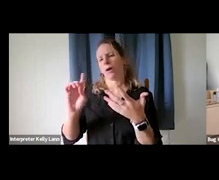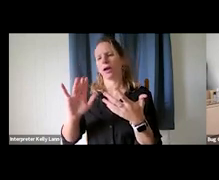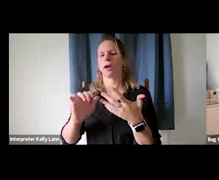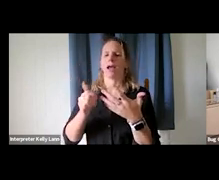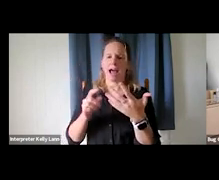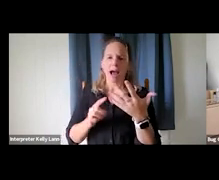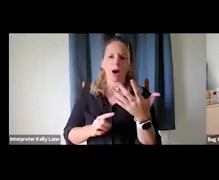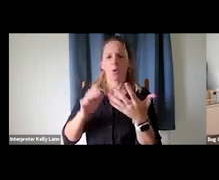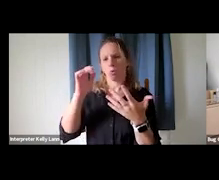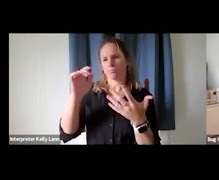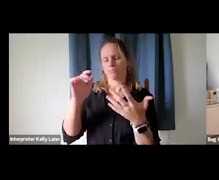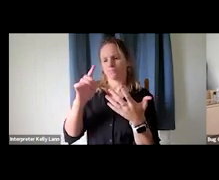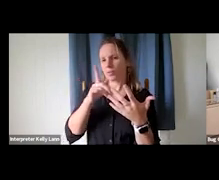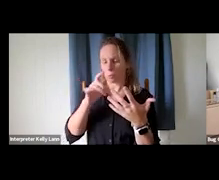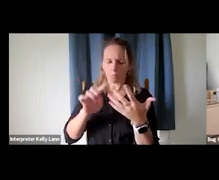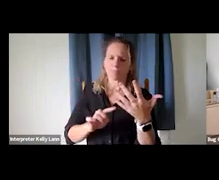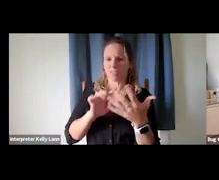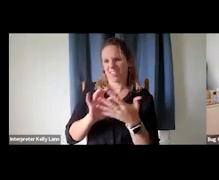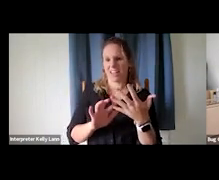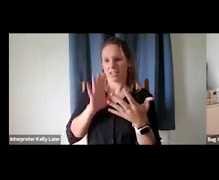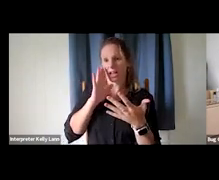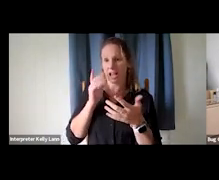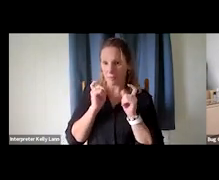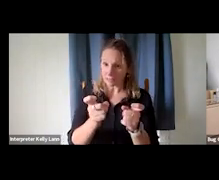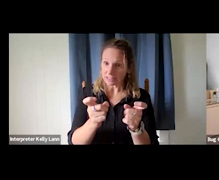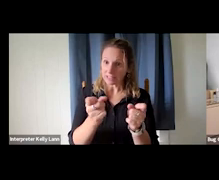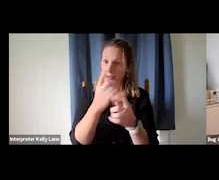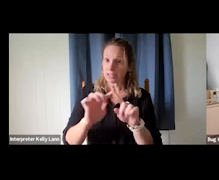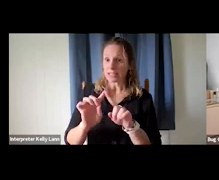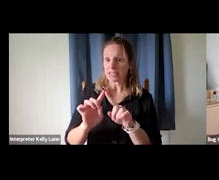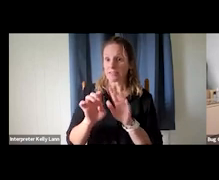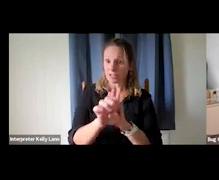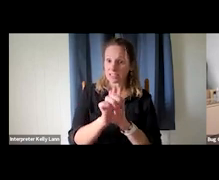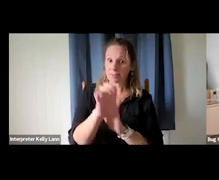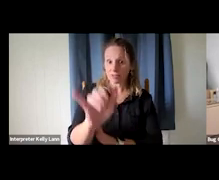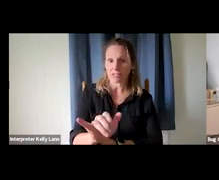And so I'm gonna give you multiple examples of that in a second.